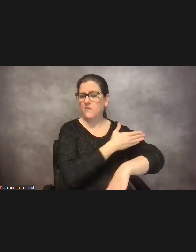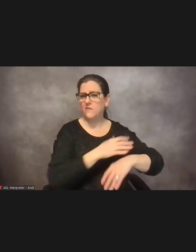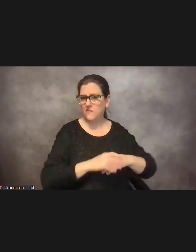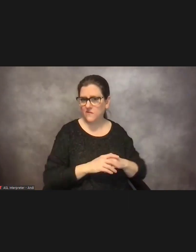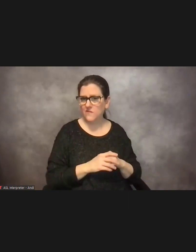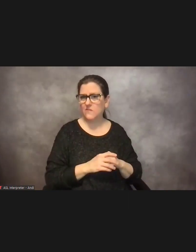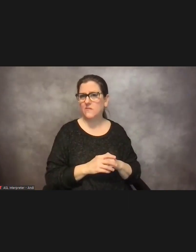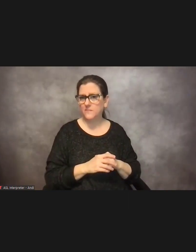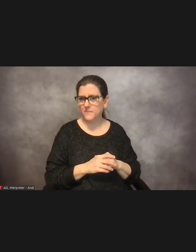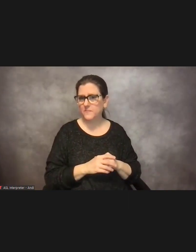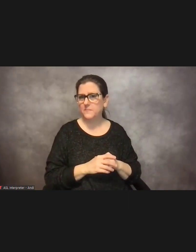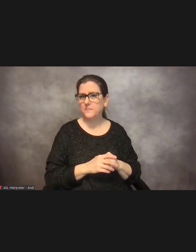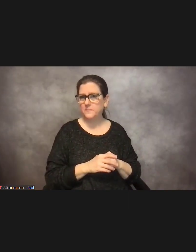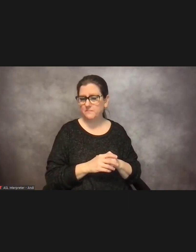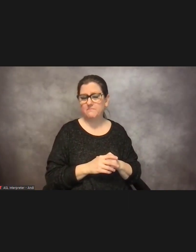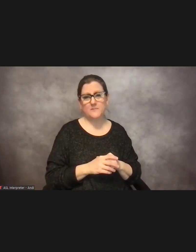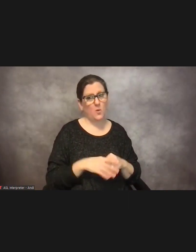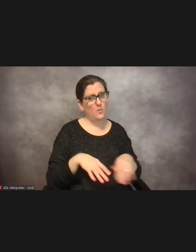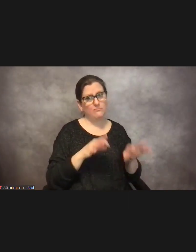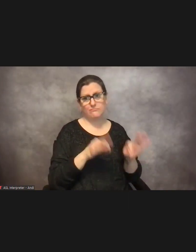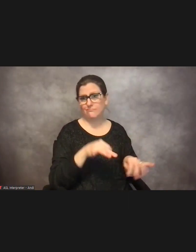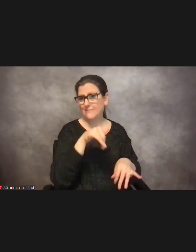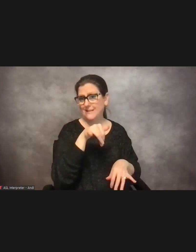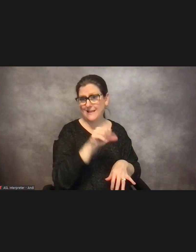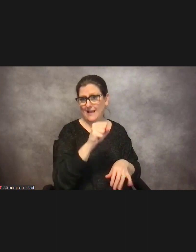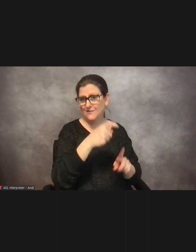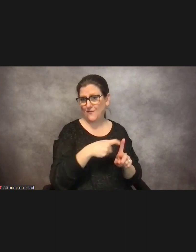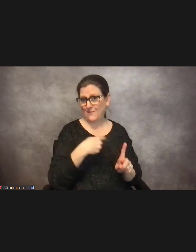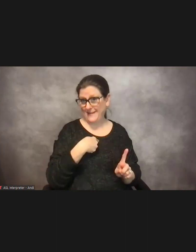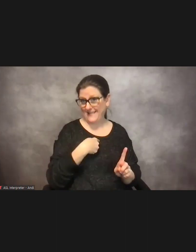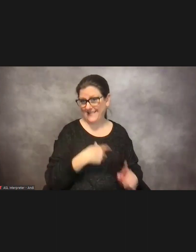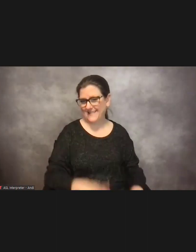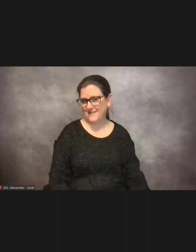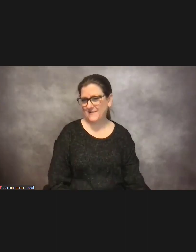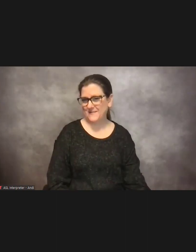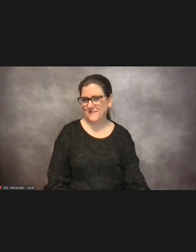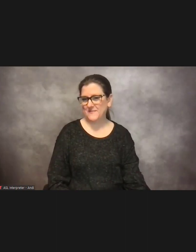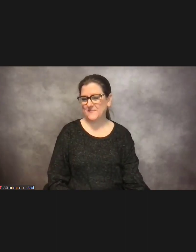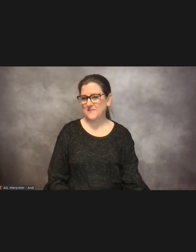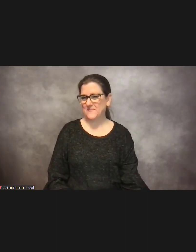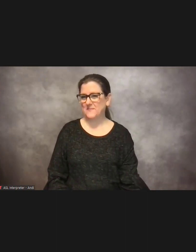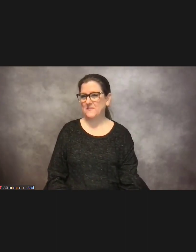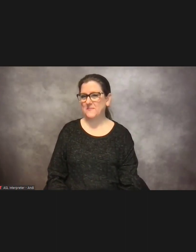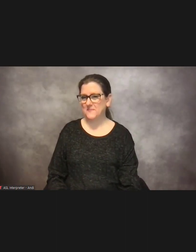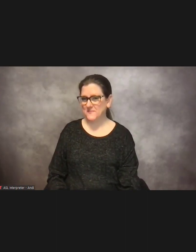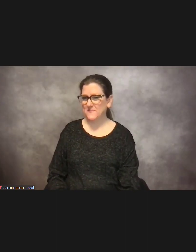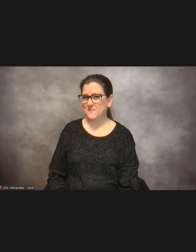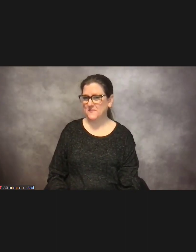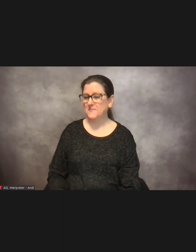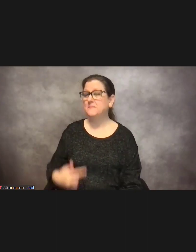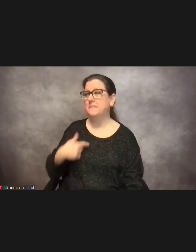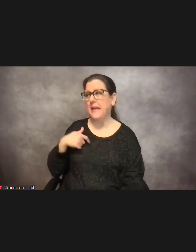um, so, um, emphatic yes on my part part.>>: Excuse me.